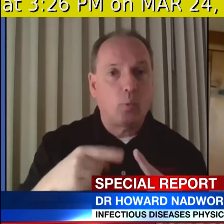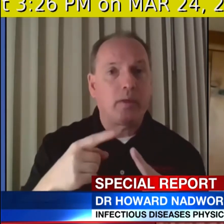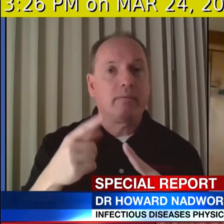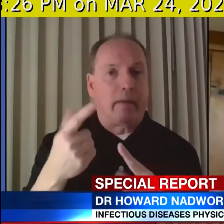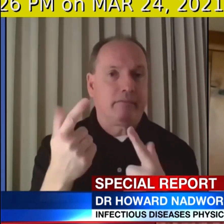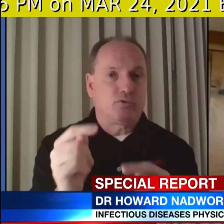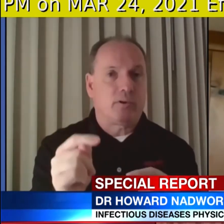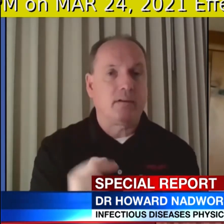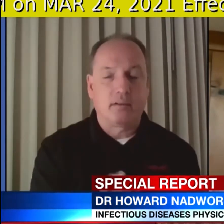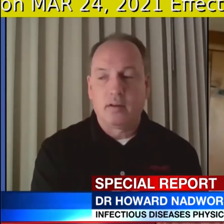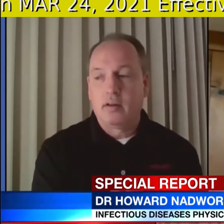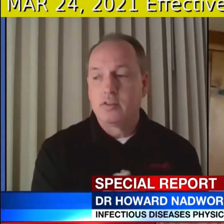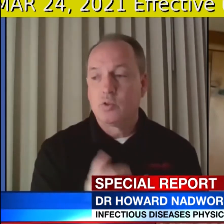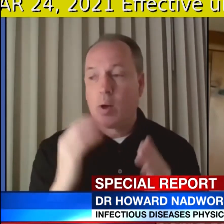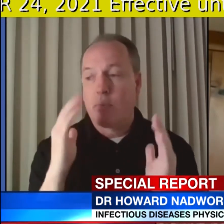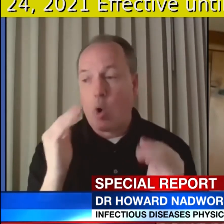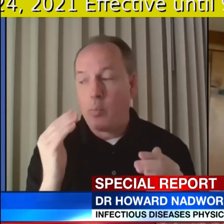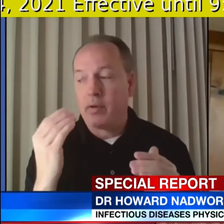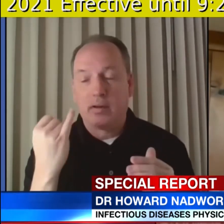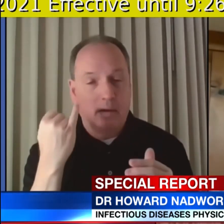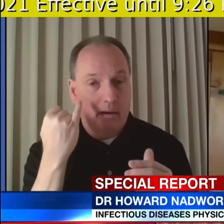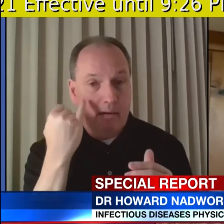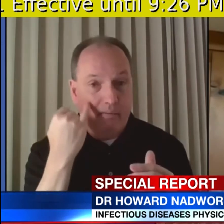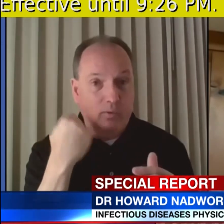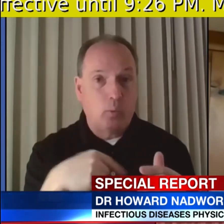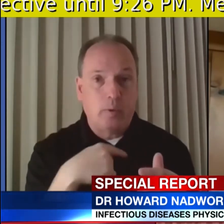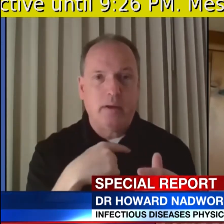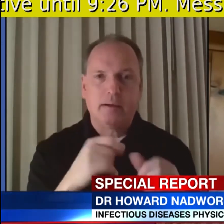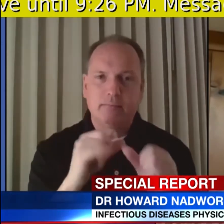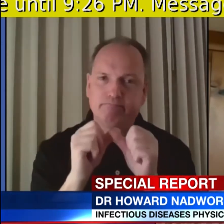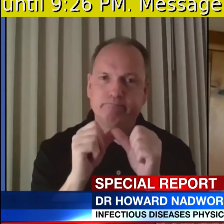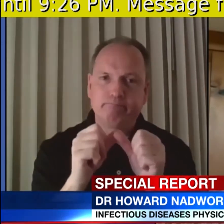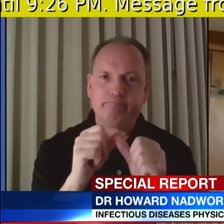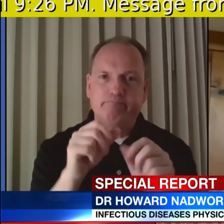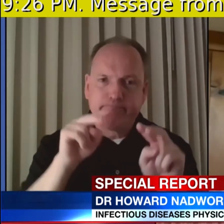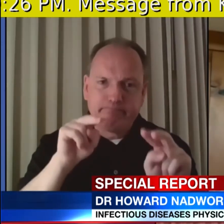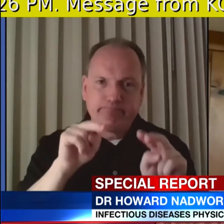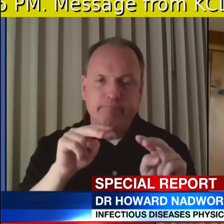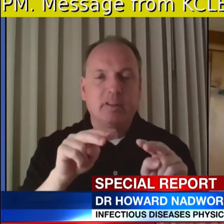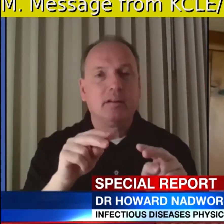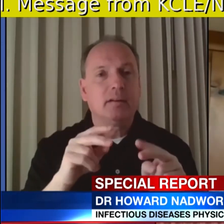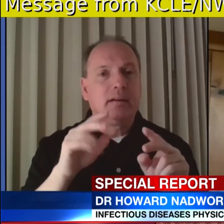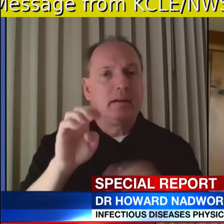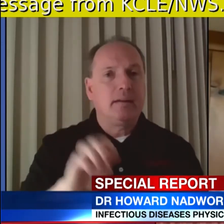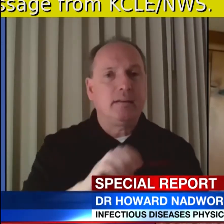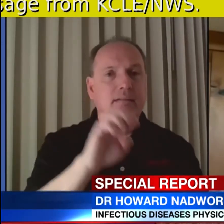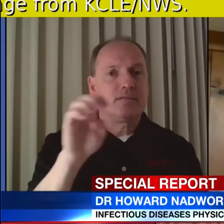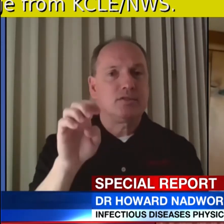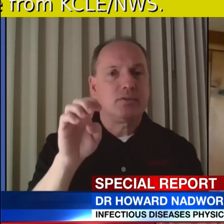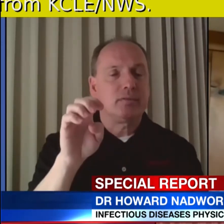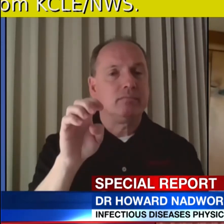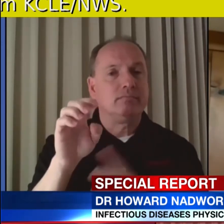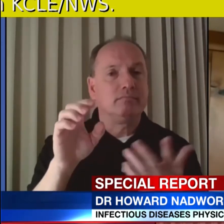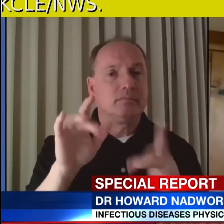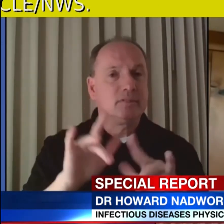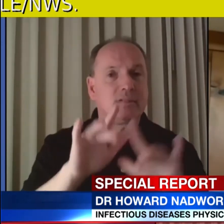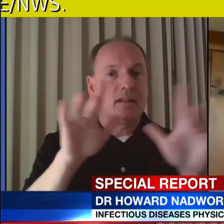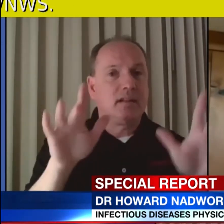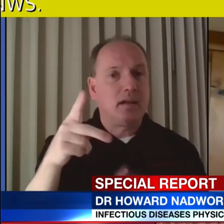BEEN VERY GOOD AT REDUCING THE SPREAD WHEN THEY HAVE TRIED. WHAT I'M HOPING IS THAT IF